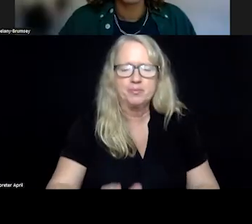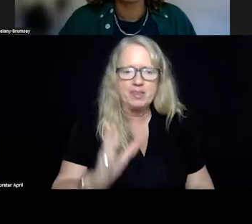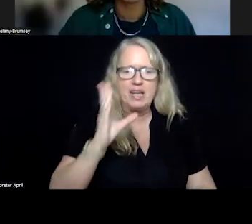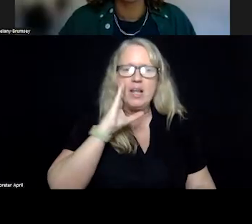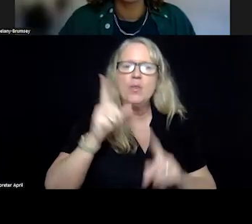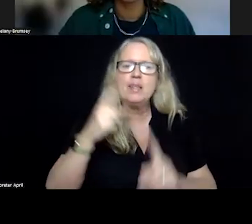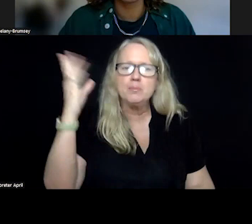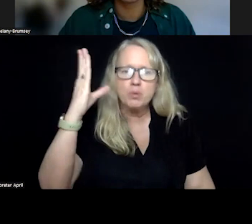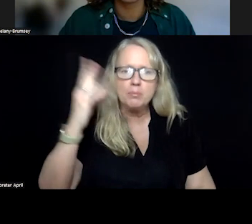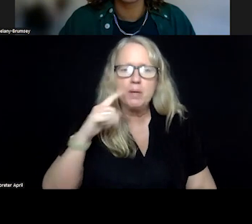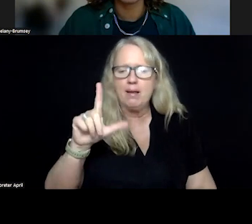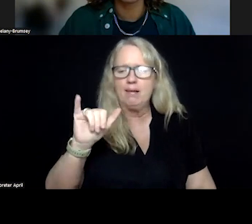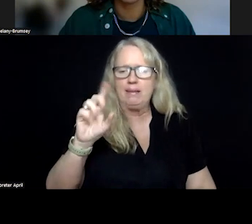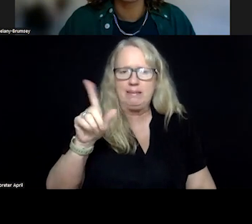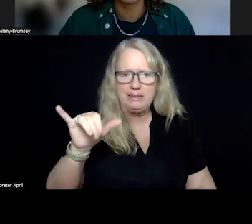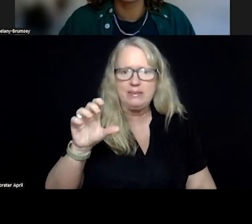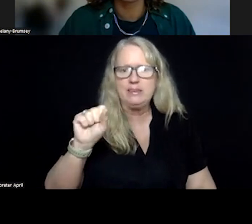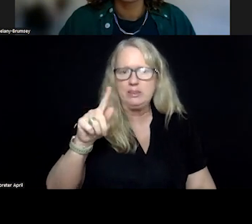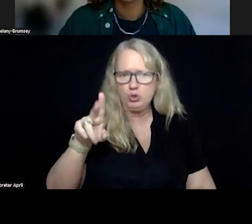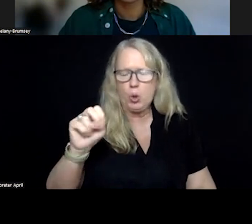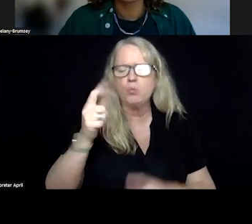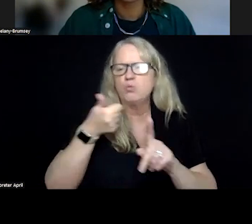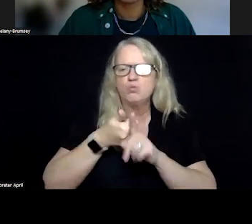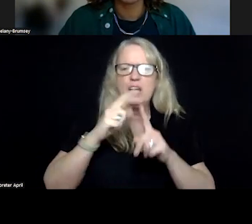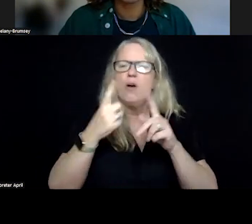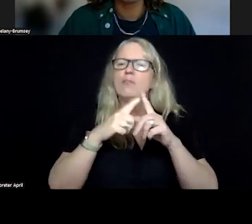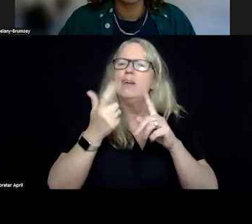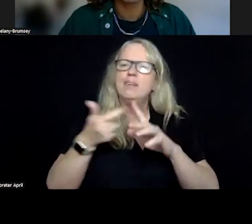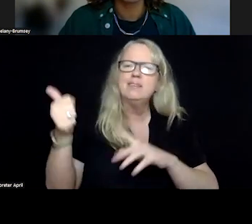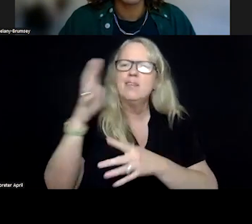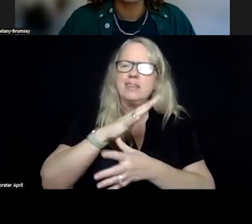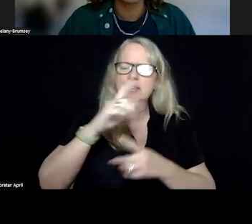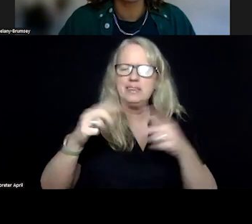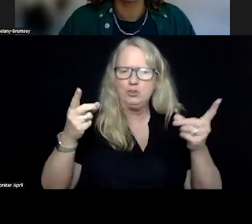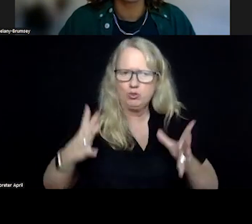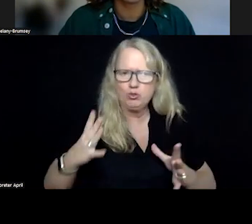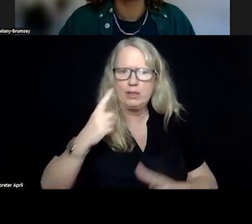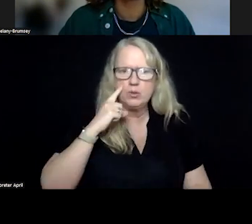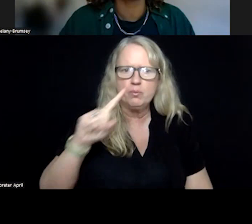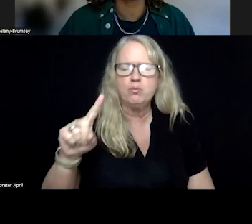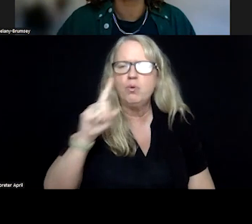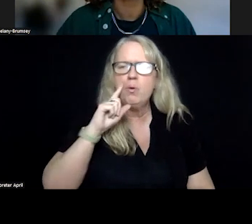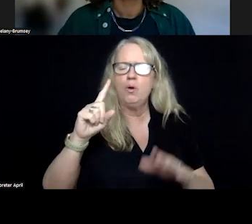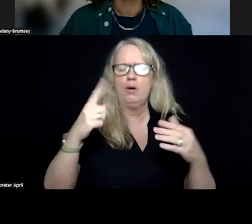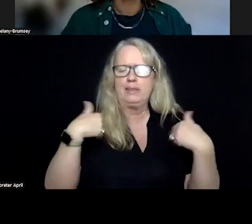WE HAVE LINDSAY STONE WITH KNOX COUNTY CHILDREN CENTER.